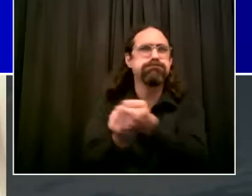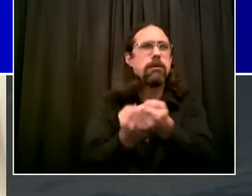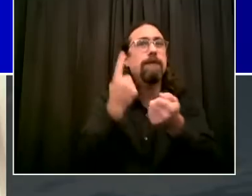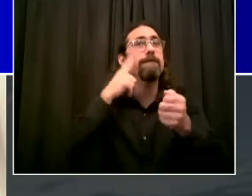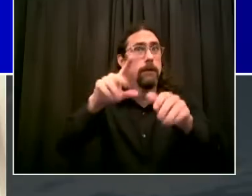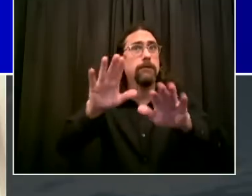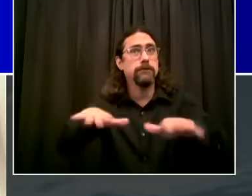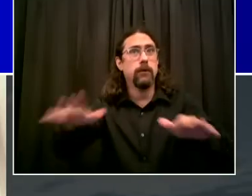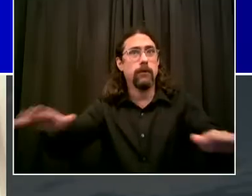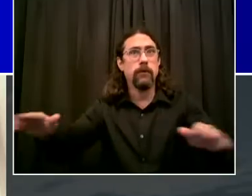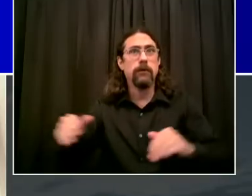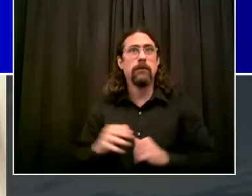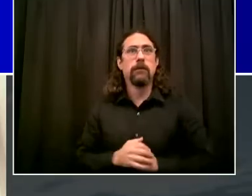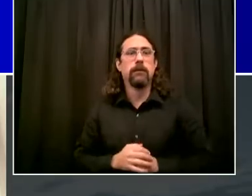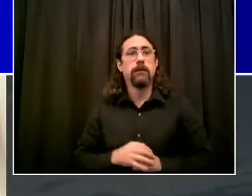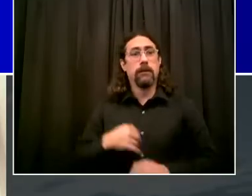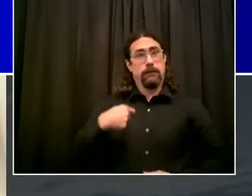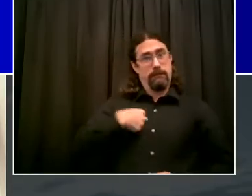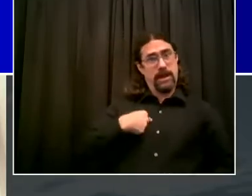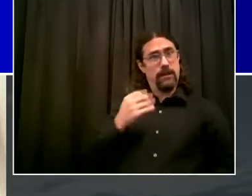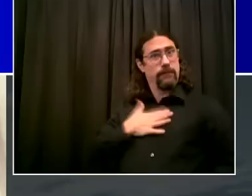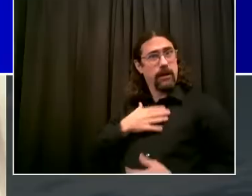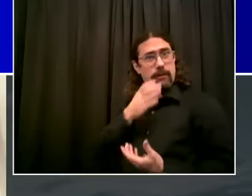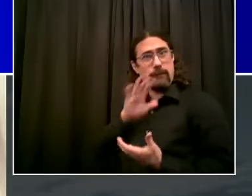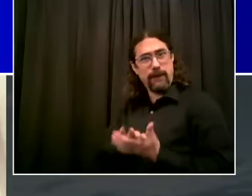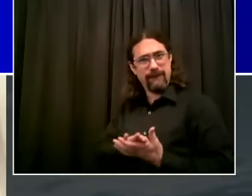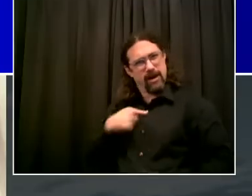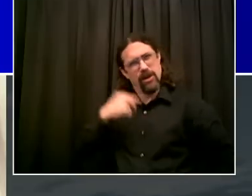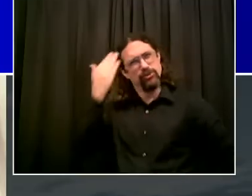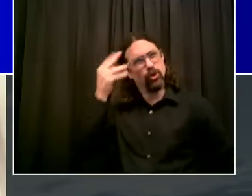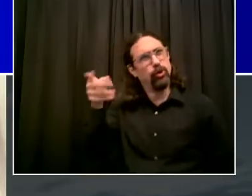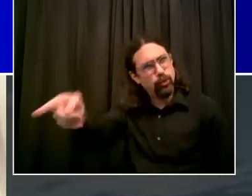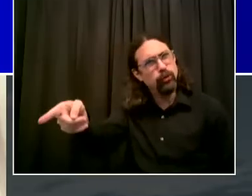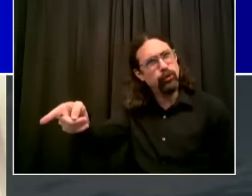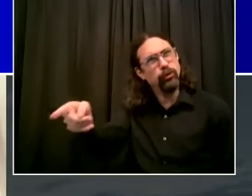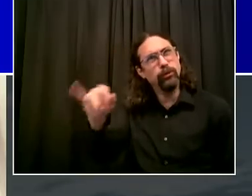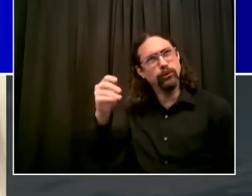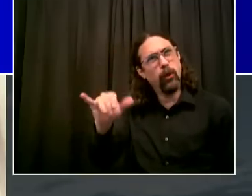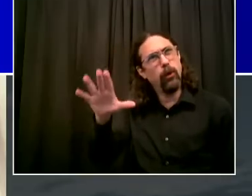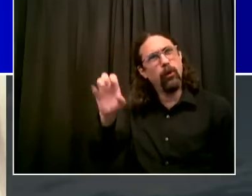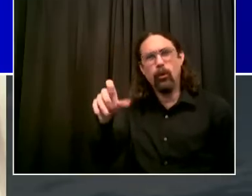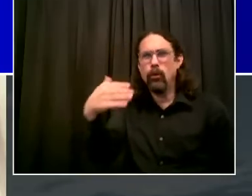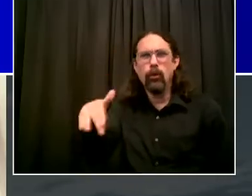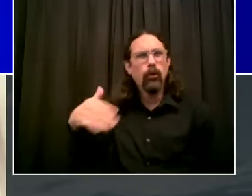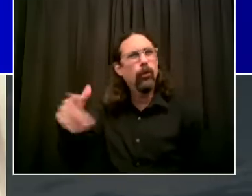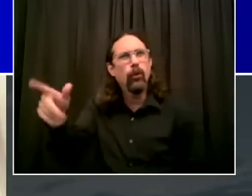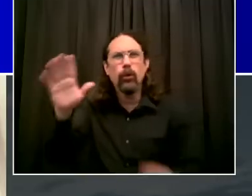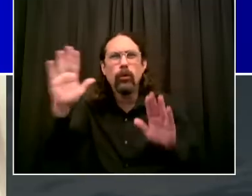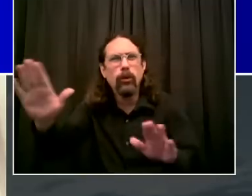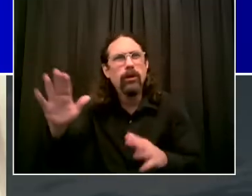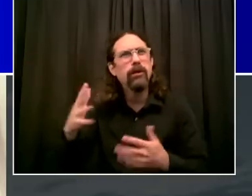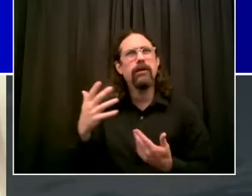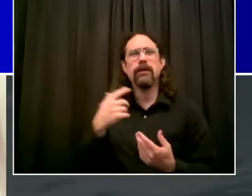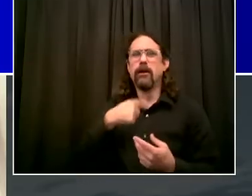WAS TRULY A LABOR OF LOVE FOR HER. I HAD THIS HONOR OF KNOWING HER AAD NREALLY